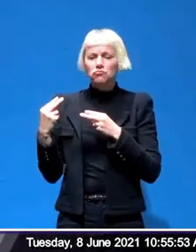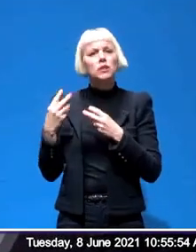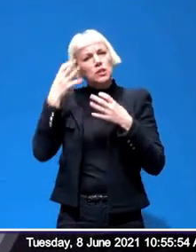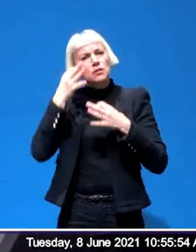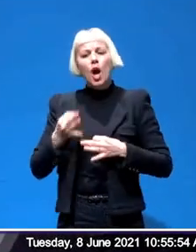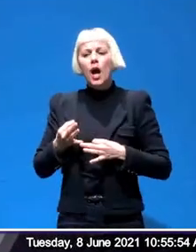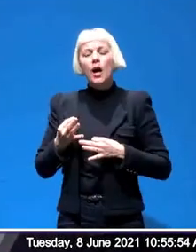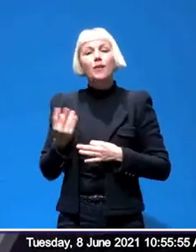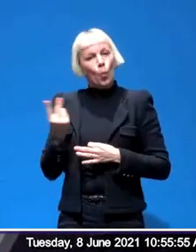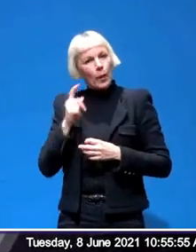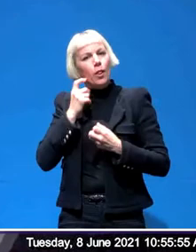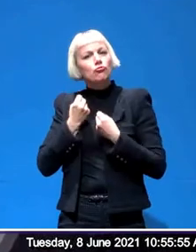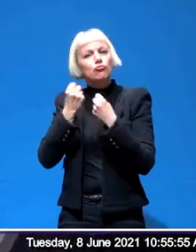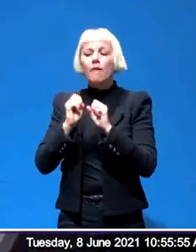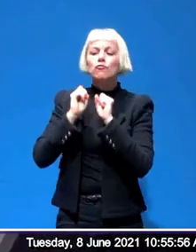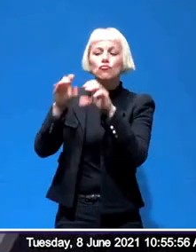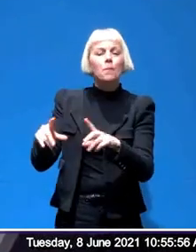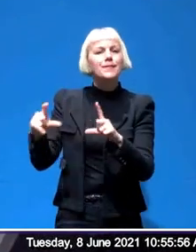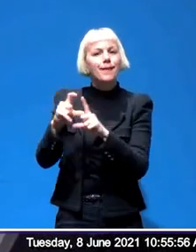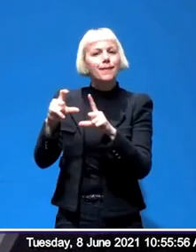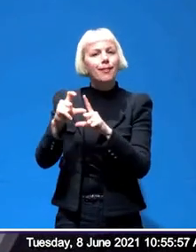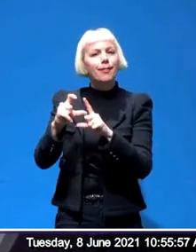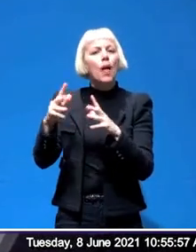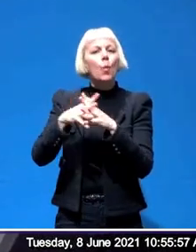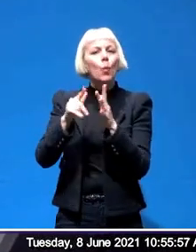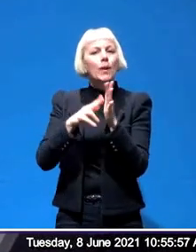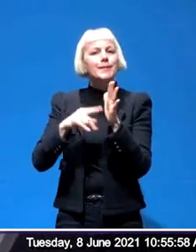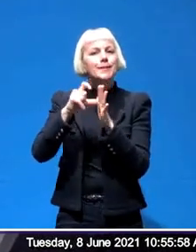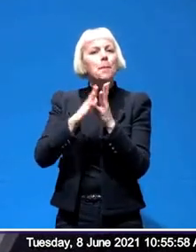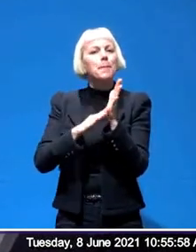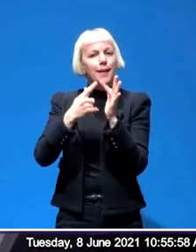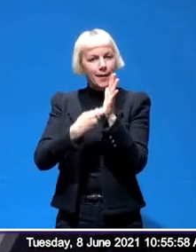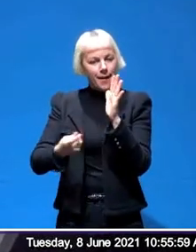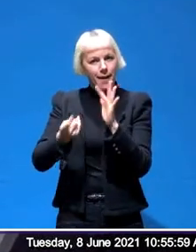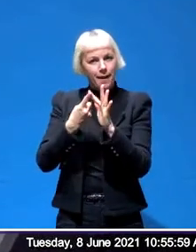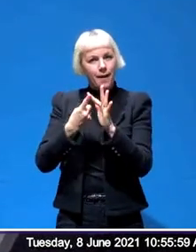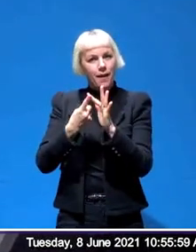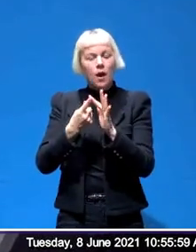Knowing Daniel's reaction, what it had been when we returned to N Street,